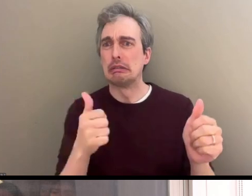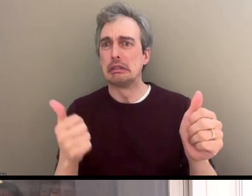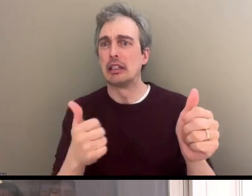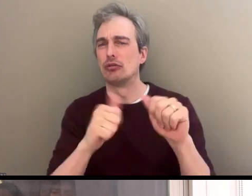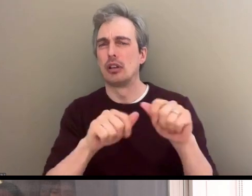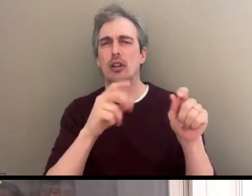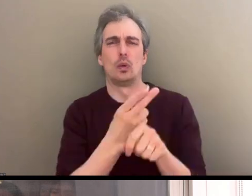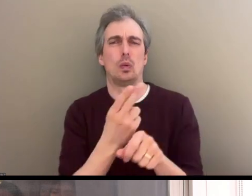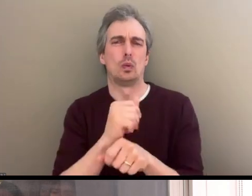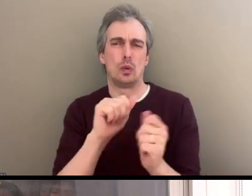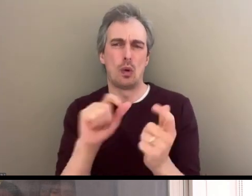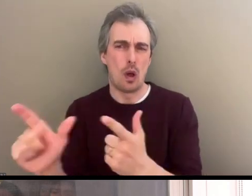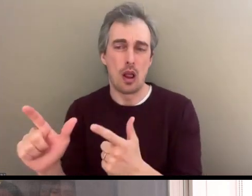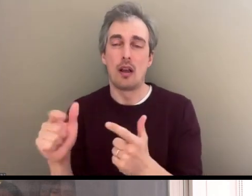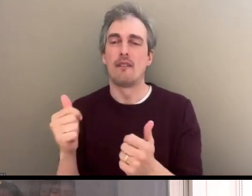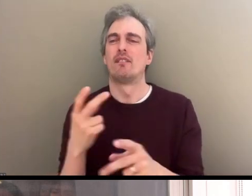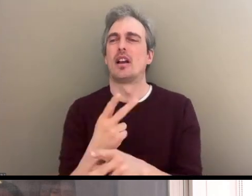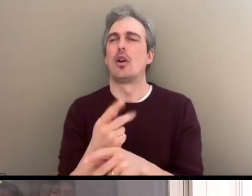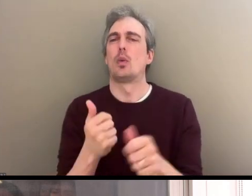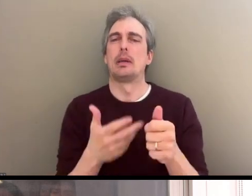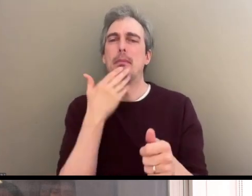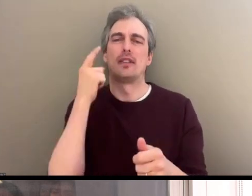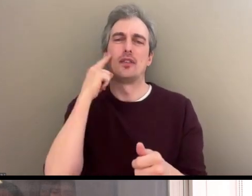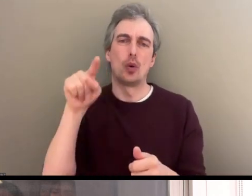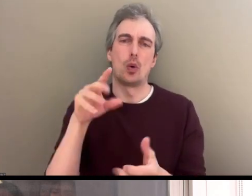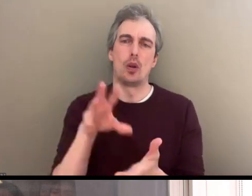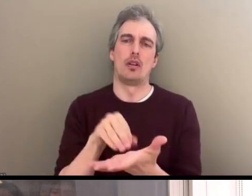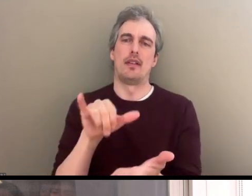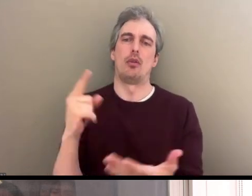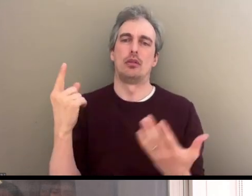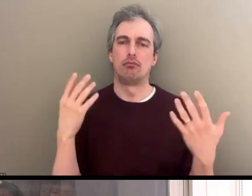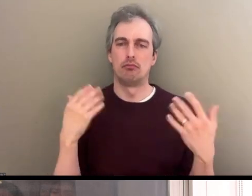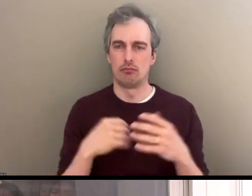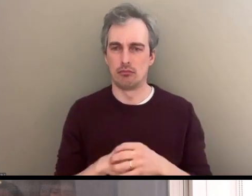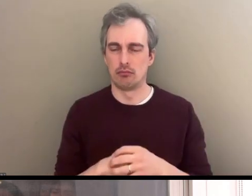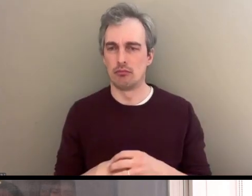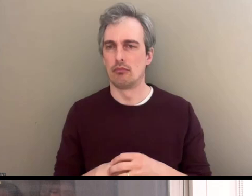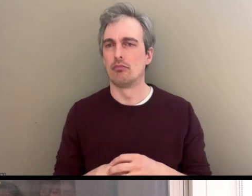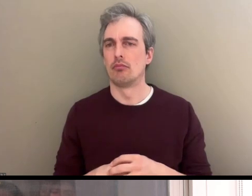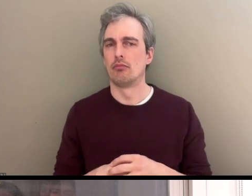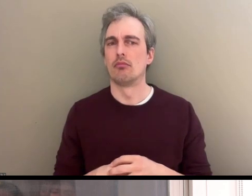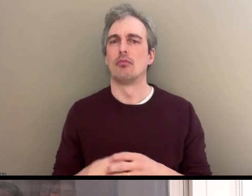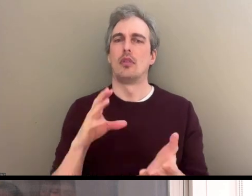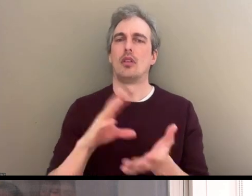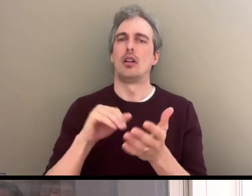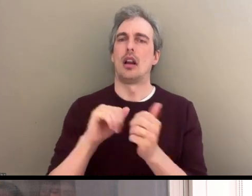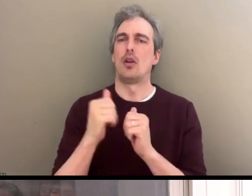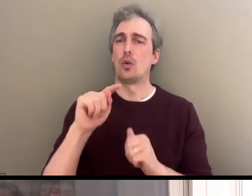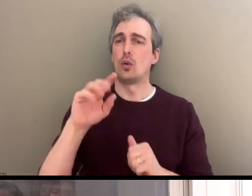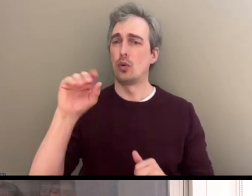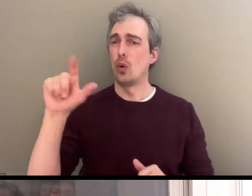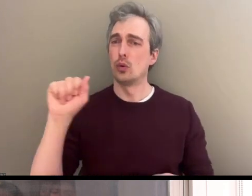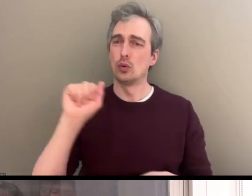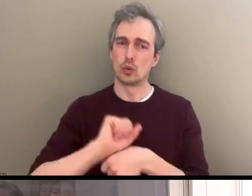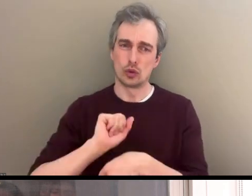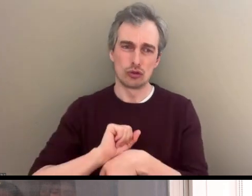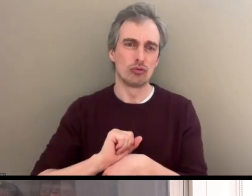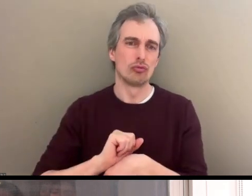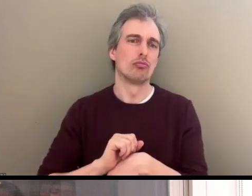Learn how your tools work, not just what they flag. Right. There are errors that will be given back from these tools.